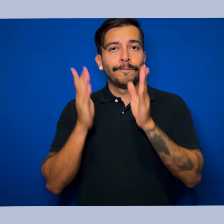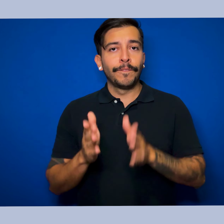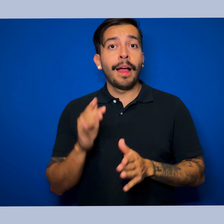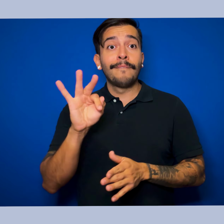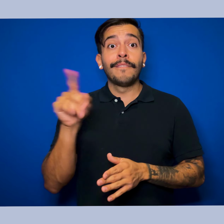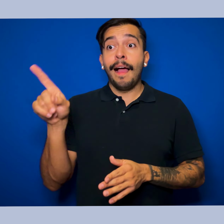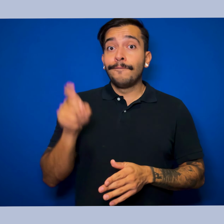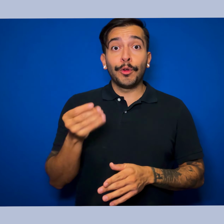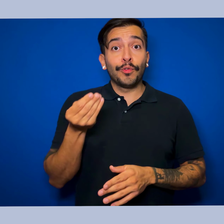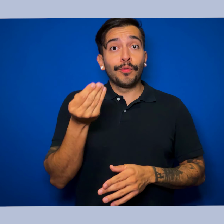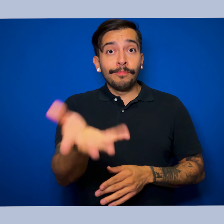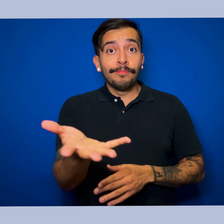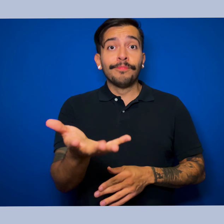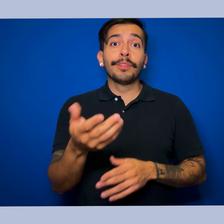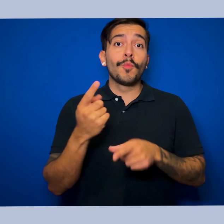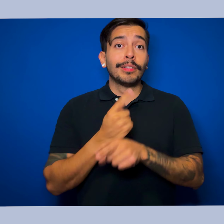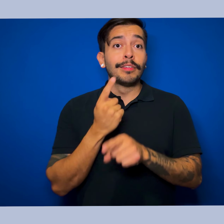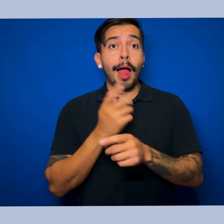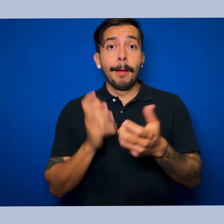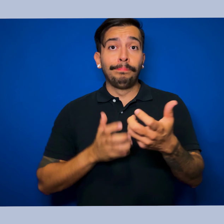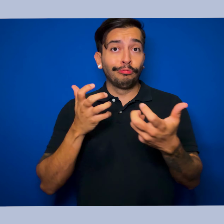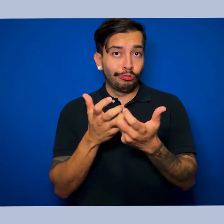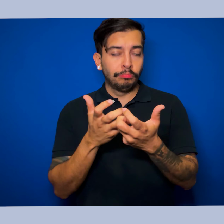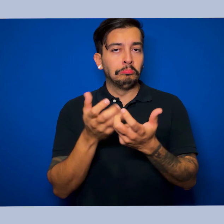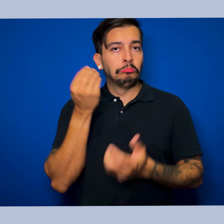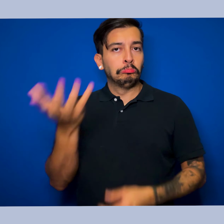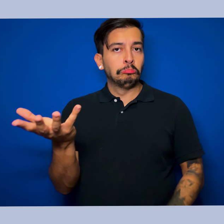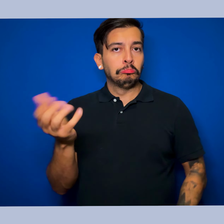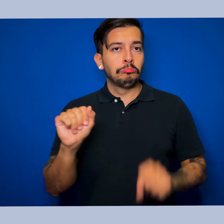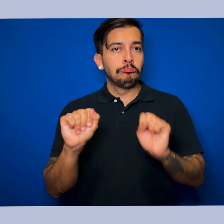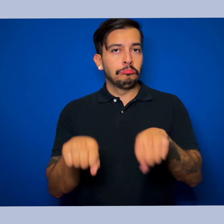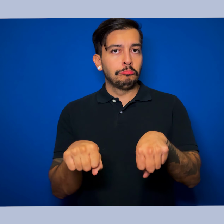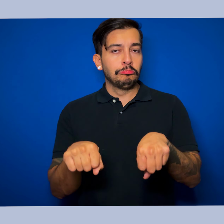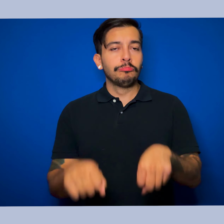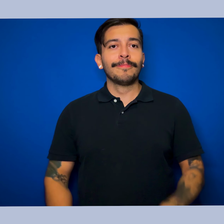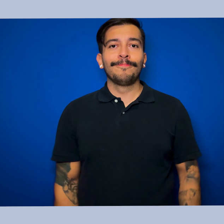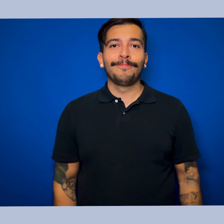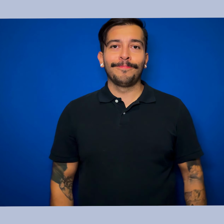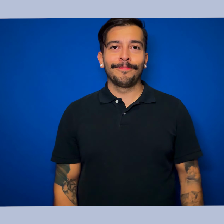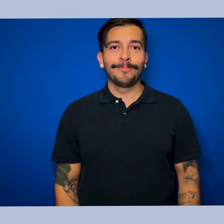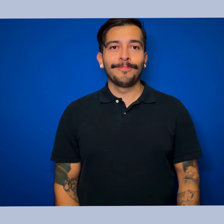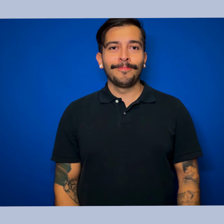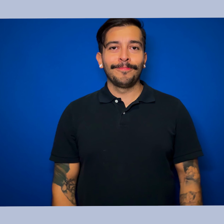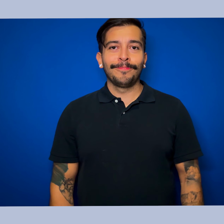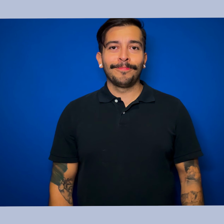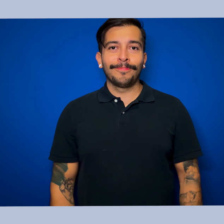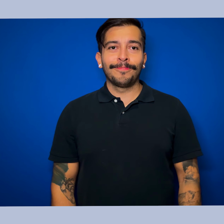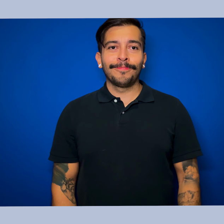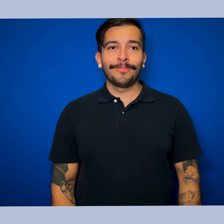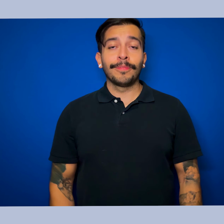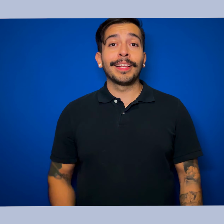if it's needed to provide a reasonable accommodation.